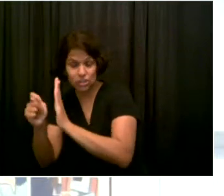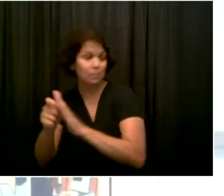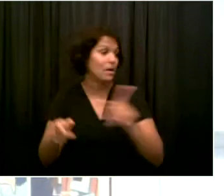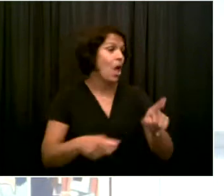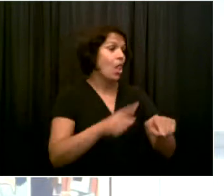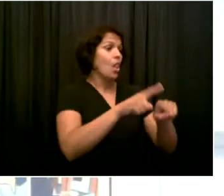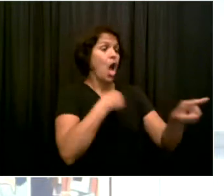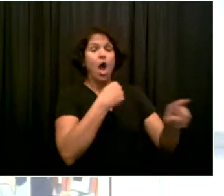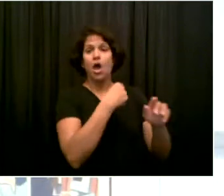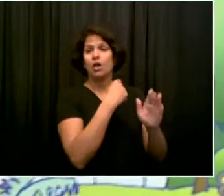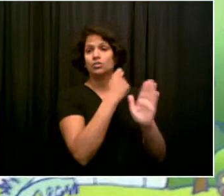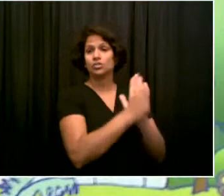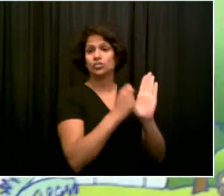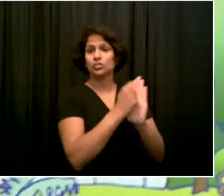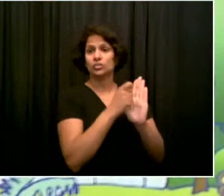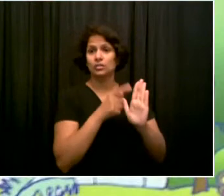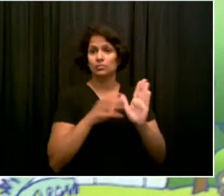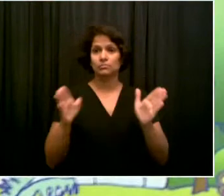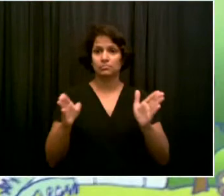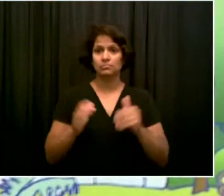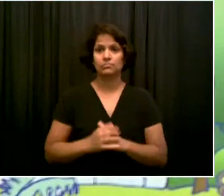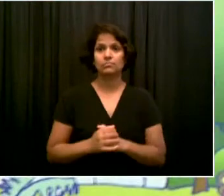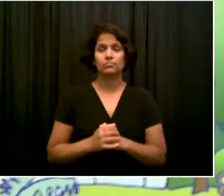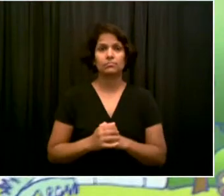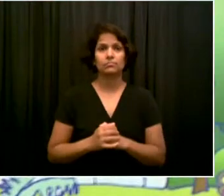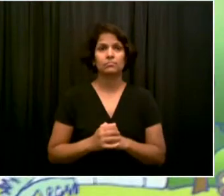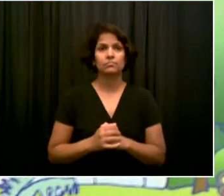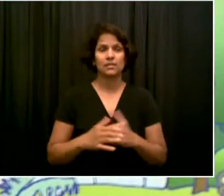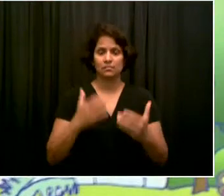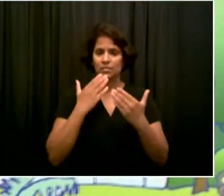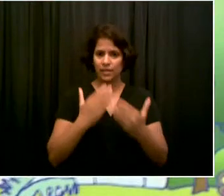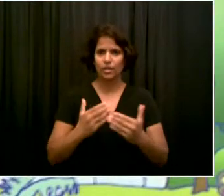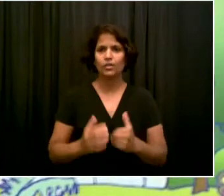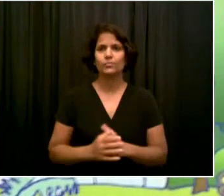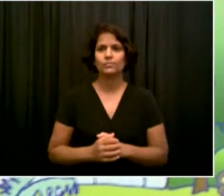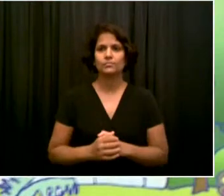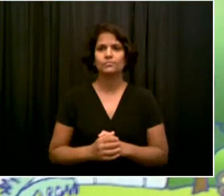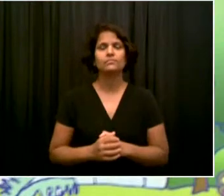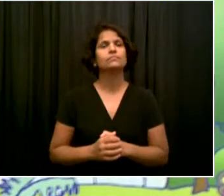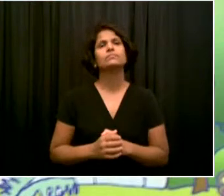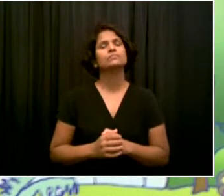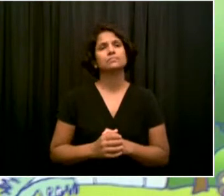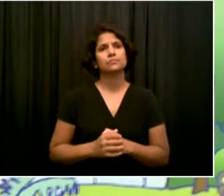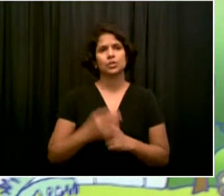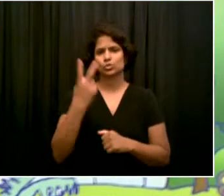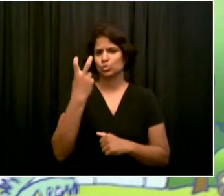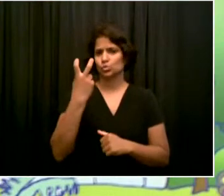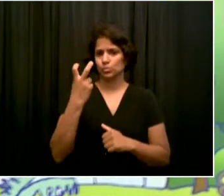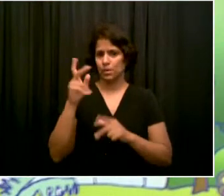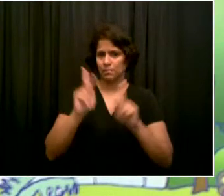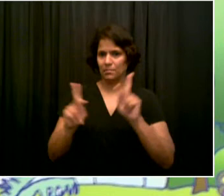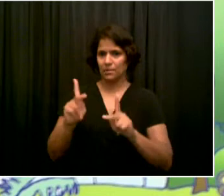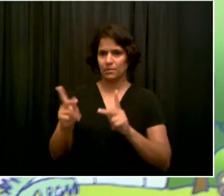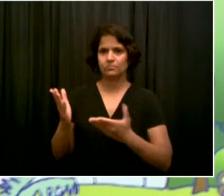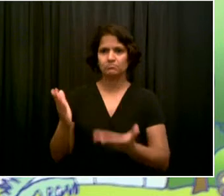LIVES. THAT'S WHAT WE WILL DO, WE WILL USEE VERY TOOL